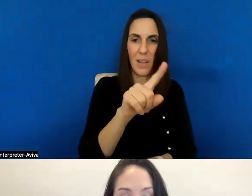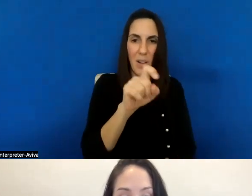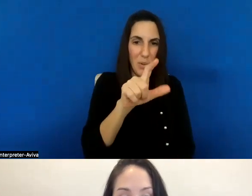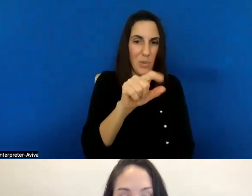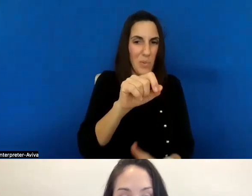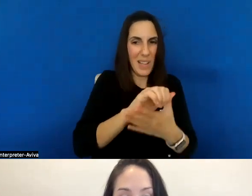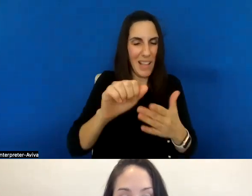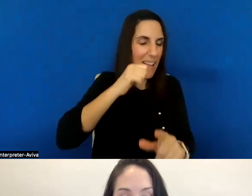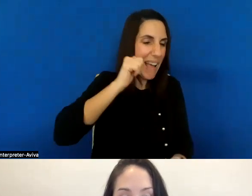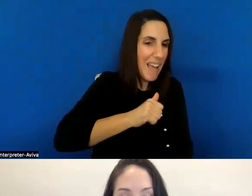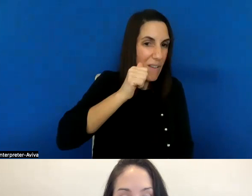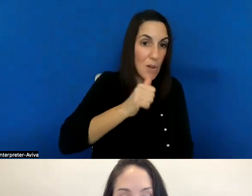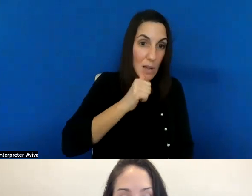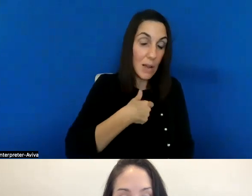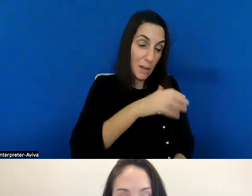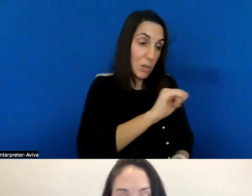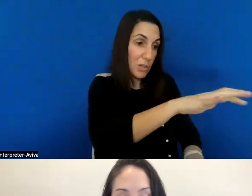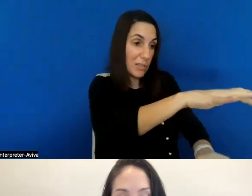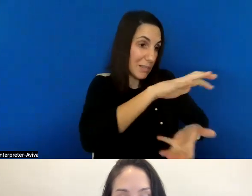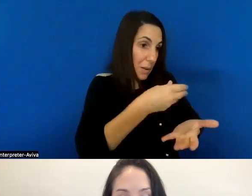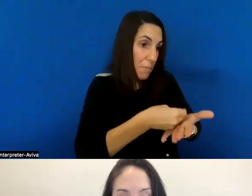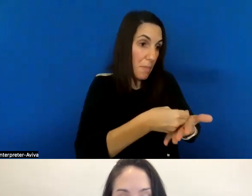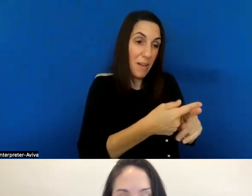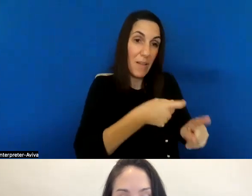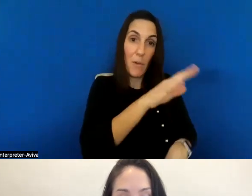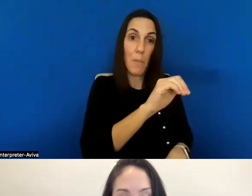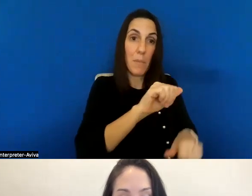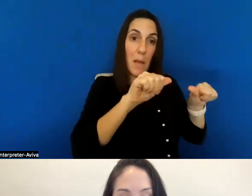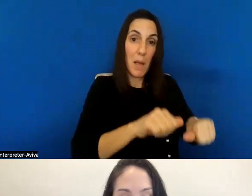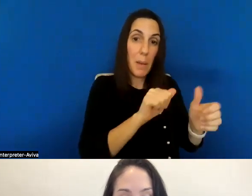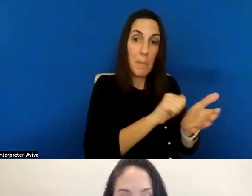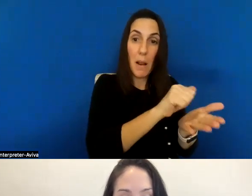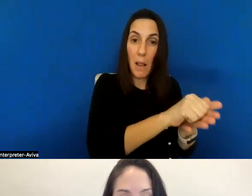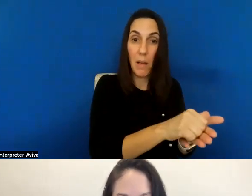11:15:14 I was able to take the money out from my able account to fund fund that fund.